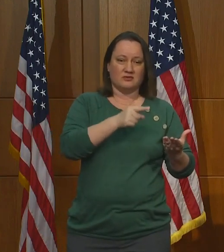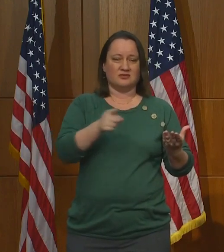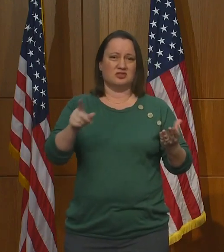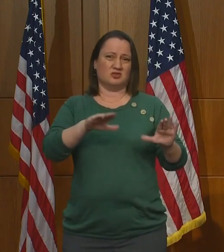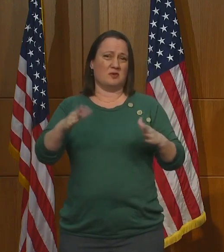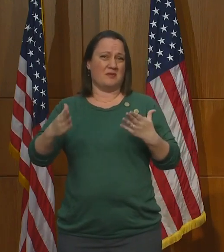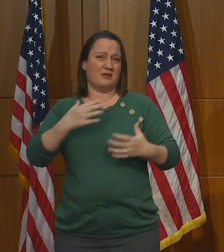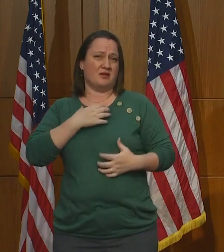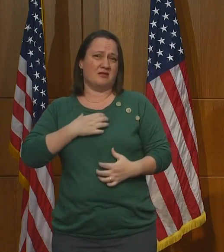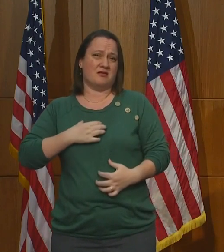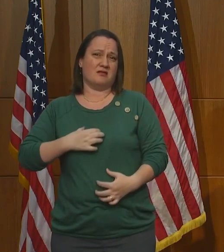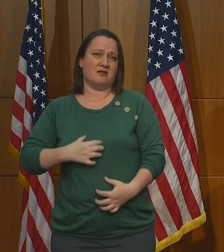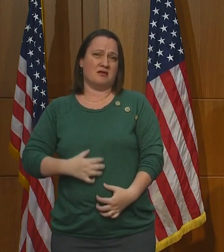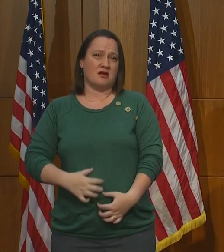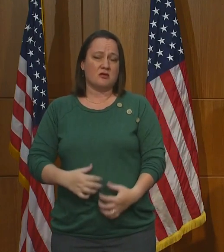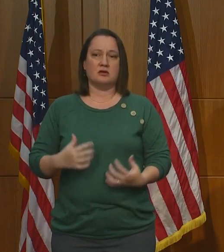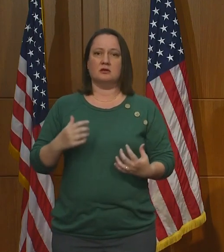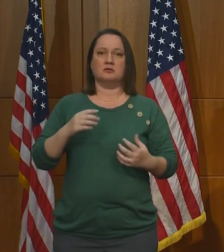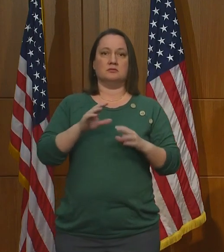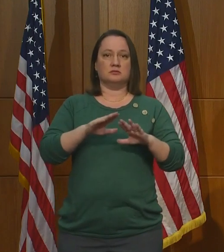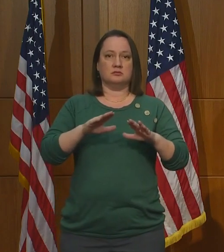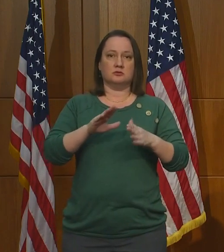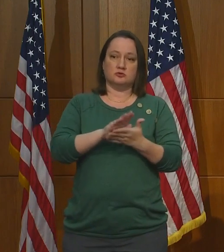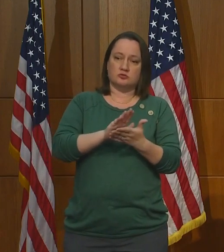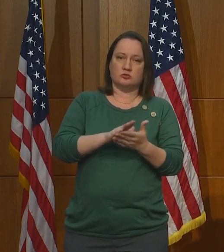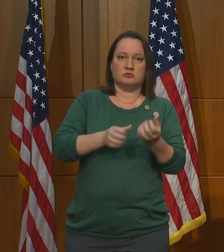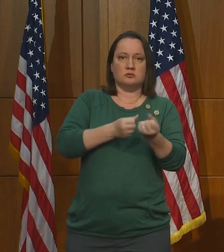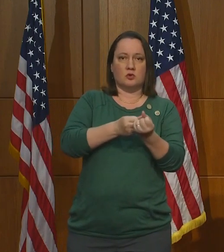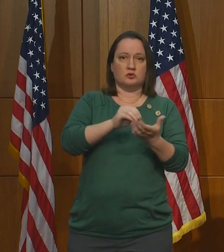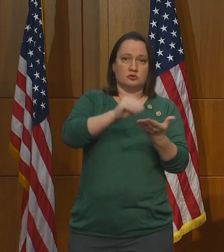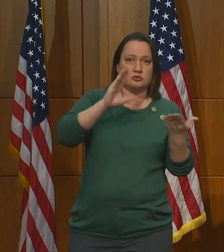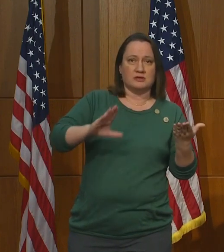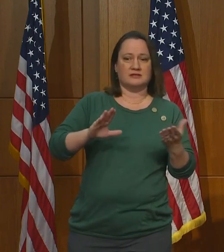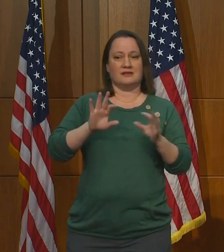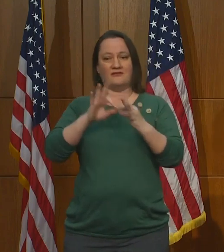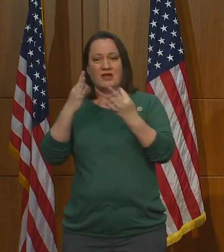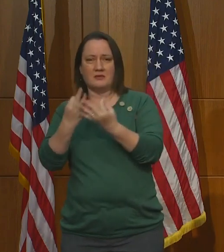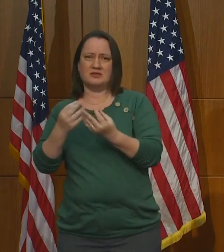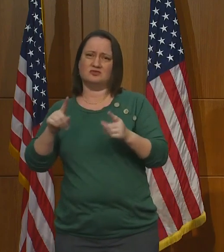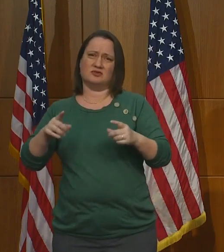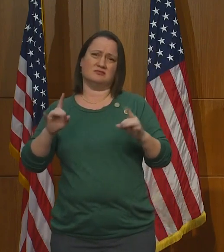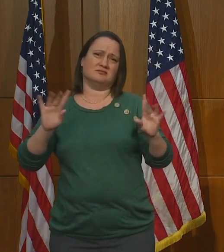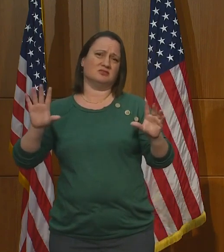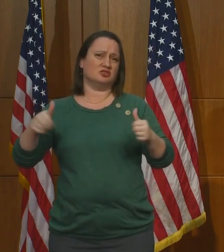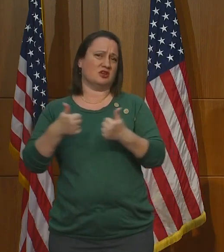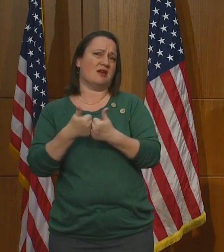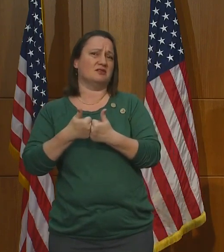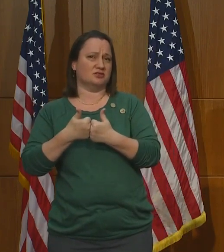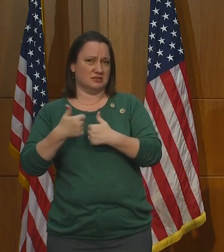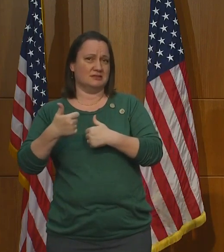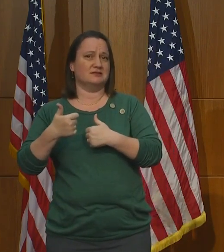OTHERWISE WOULD HAVE GONE HUNGRY. AND SUPPORT STUDENTS AND FAMILIES THROUGH AN